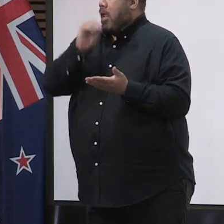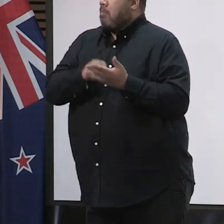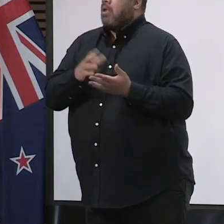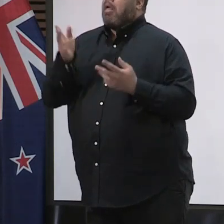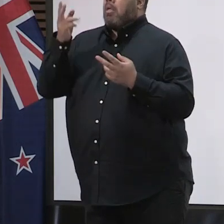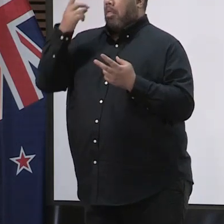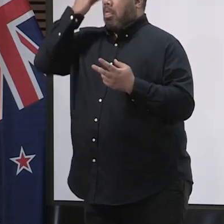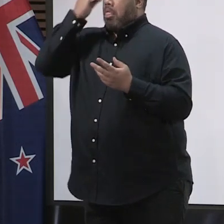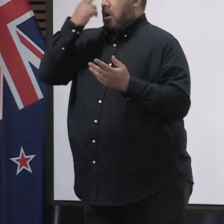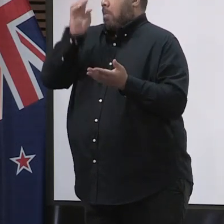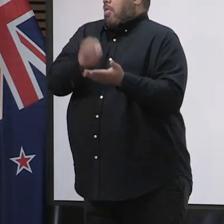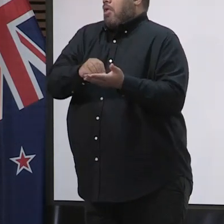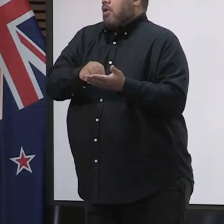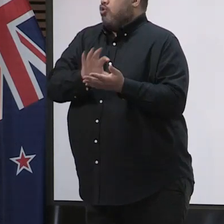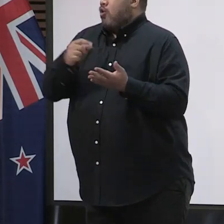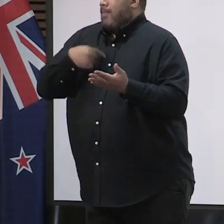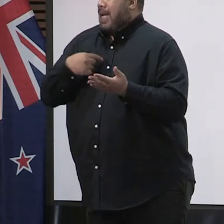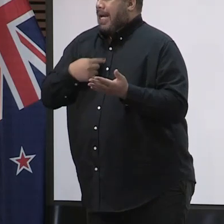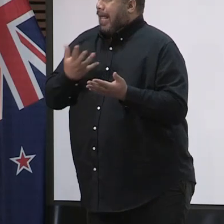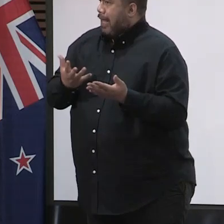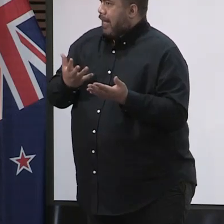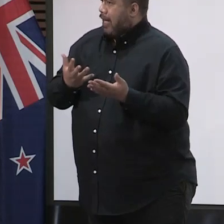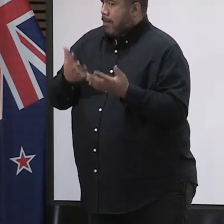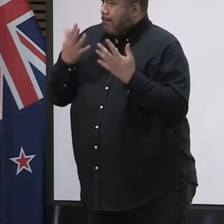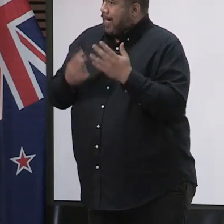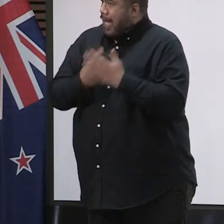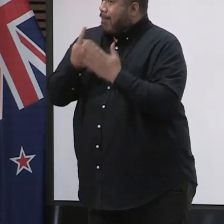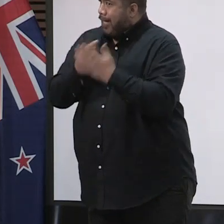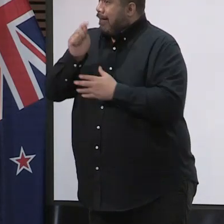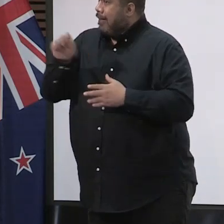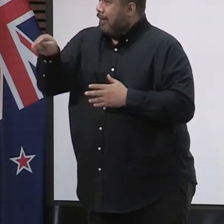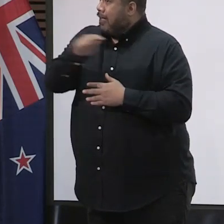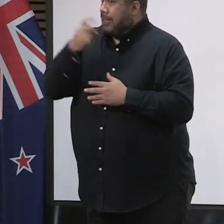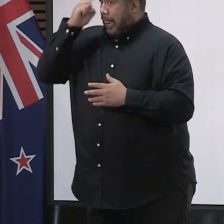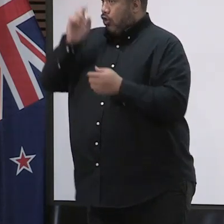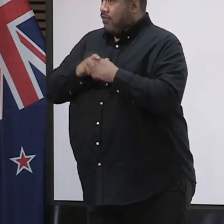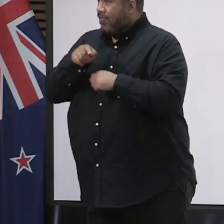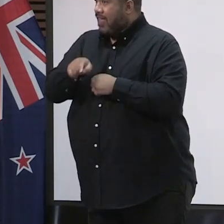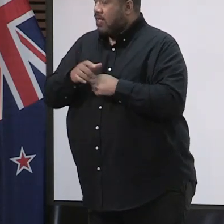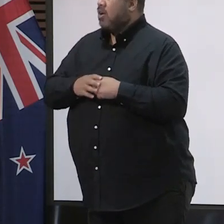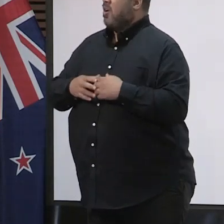the danger in people doing this? Is it something you have any information about?